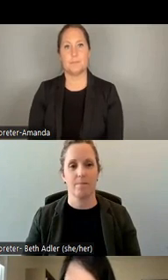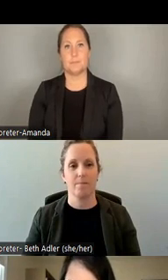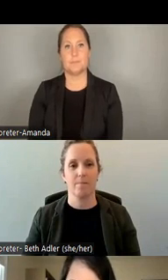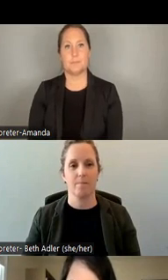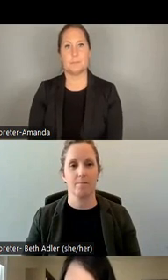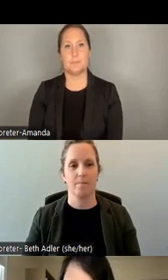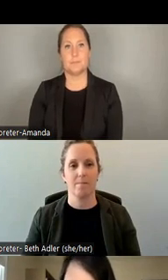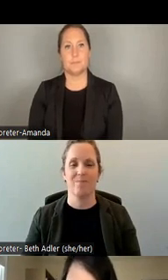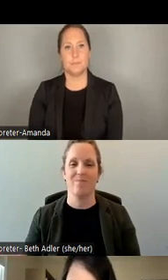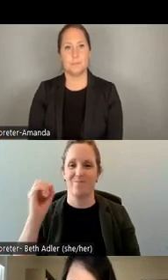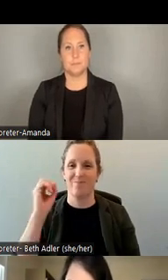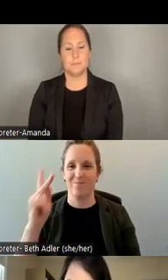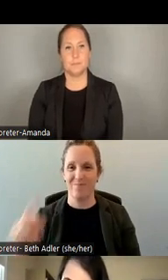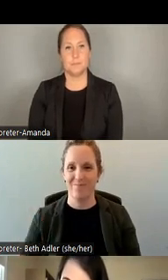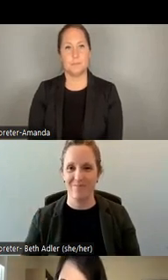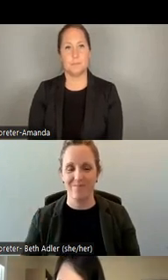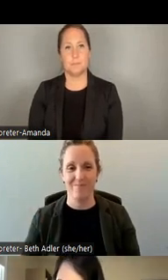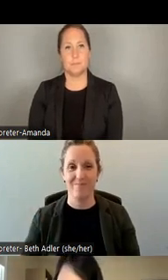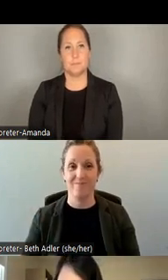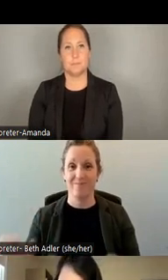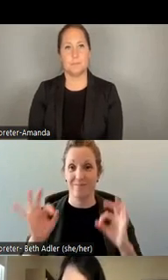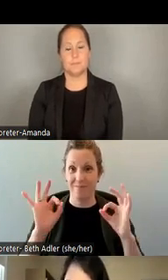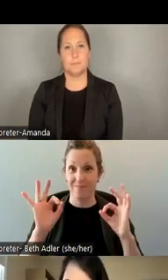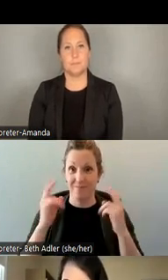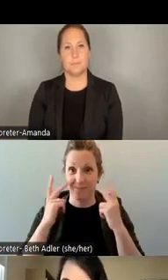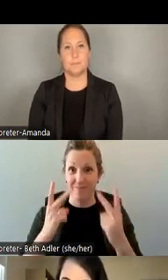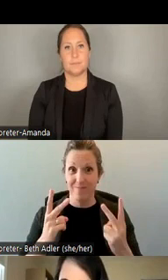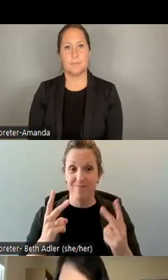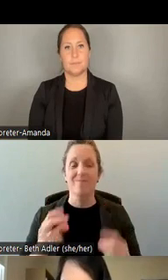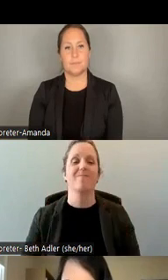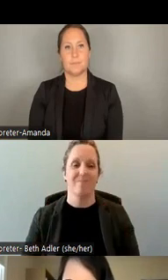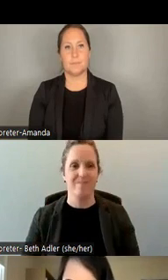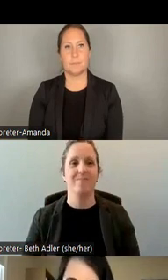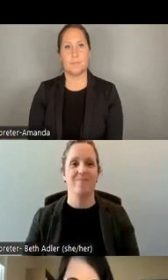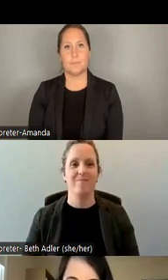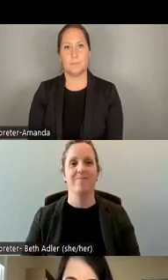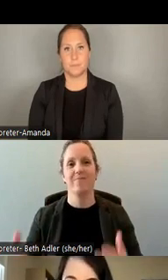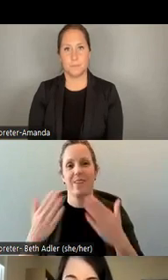all right great so everyone can see that thumbs up great thank you so much so